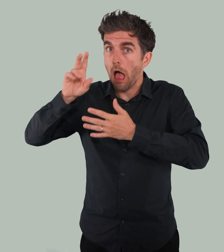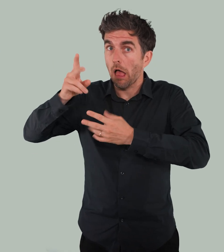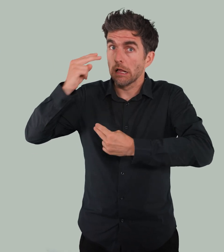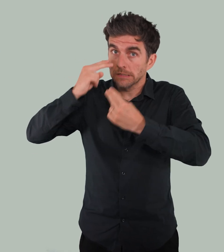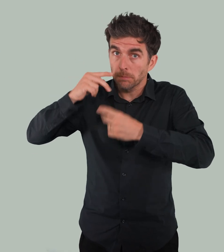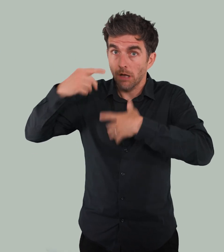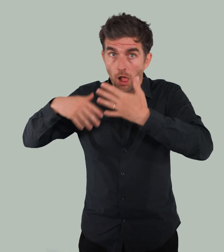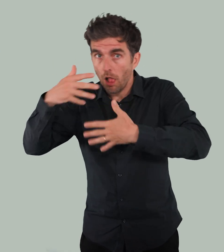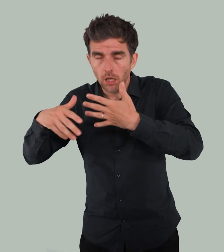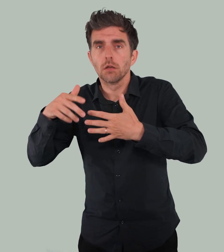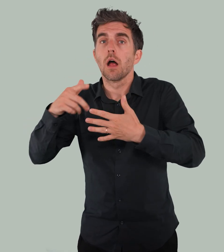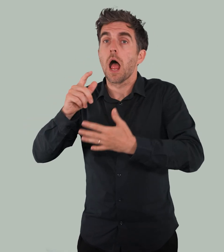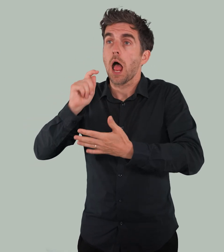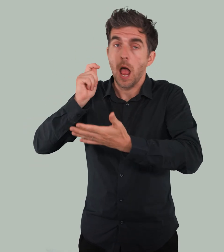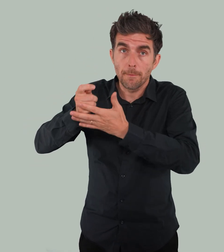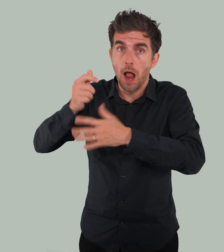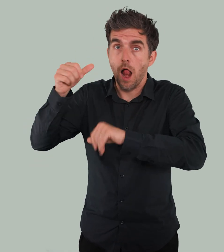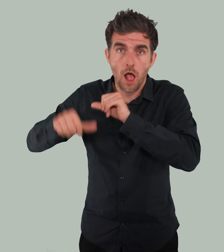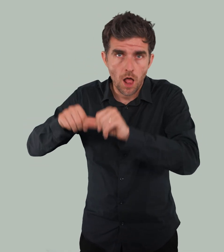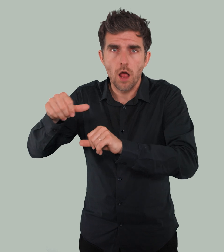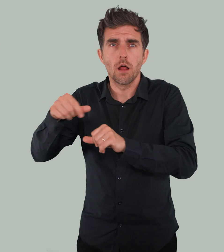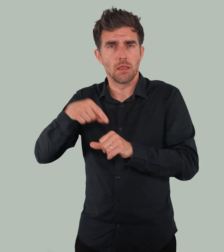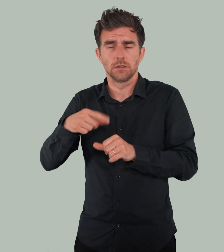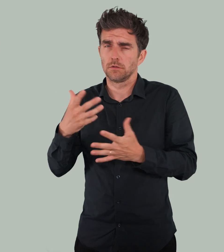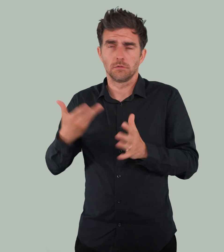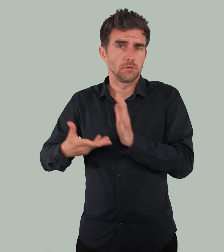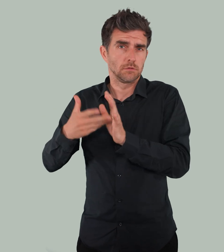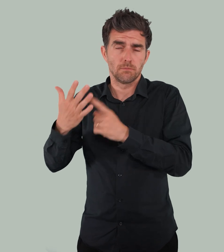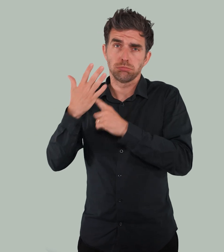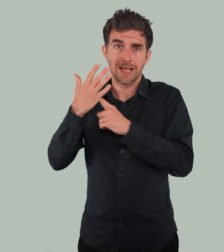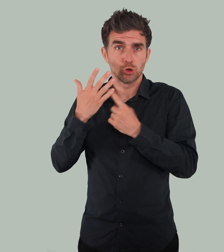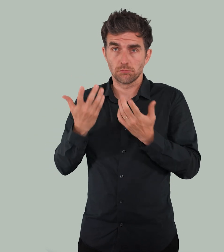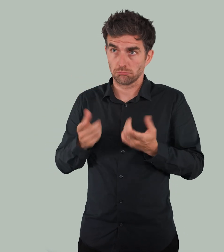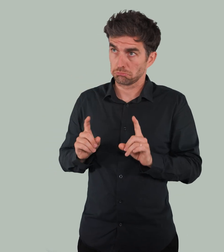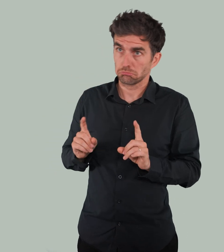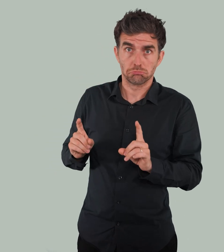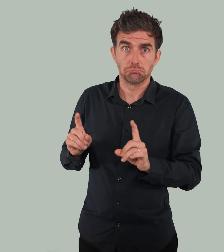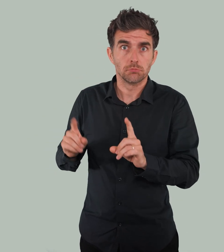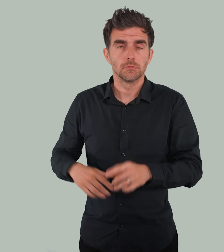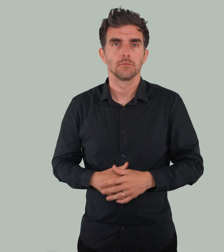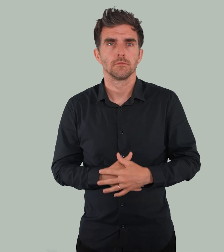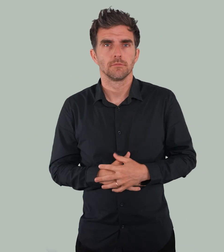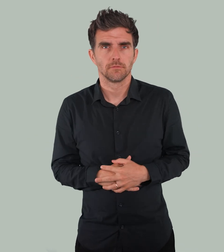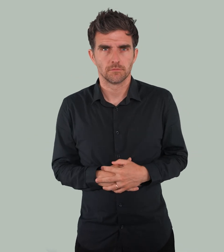undergoing reassessments, and pursuing appeals, which create sustained pressure and uncertainty.